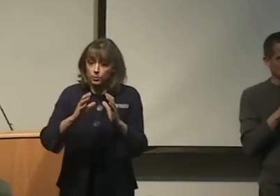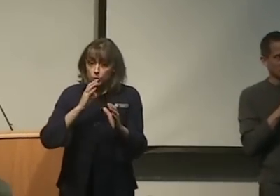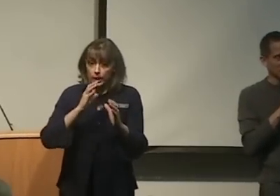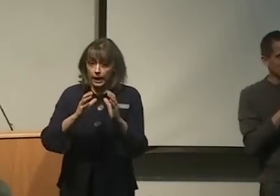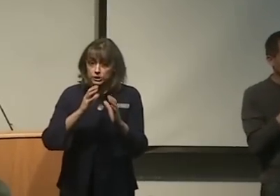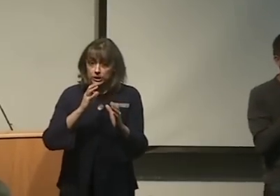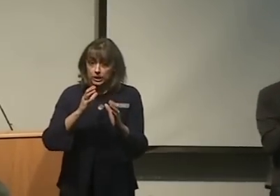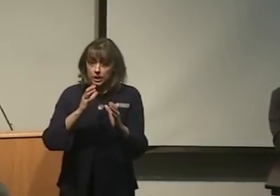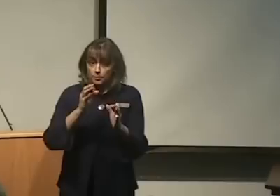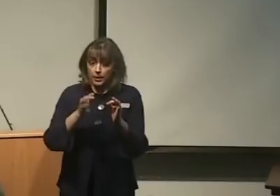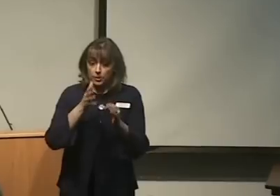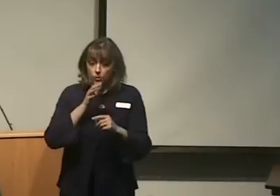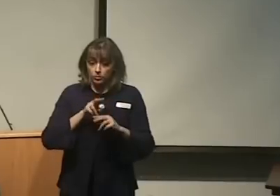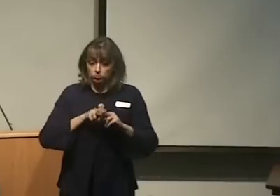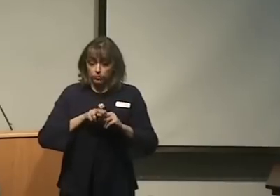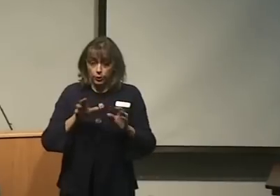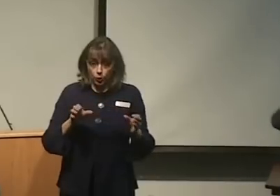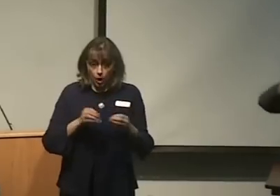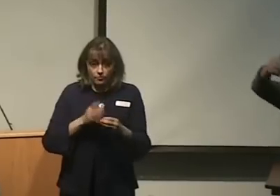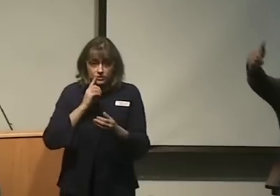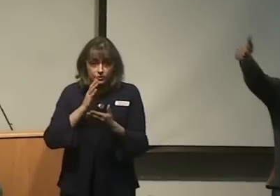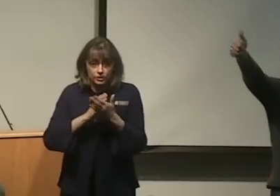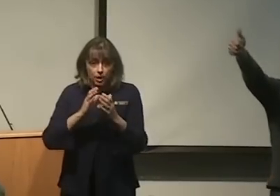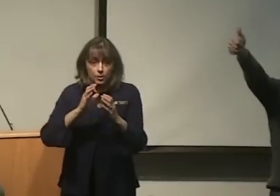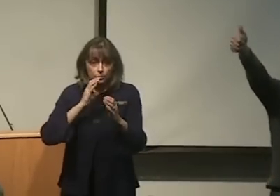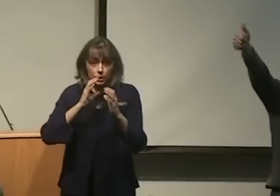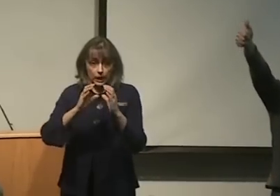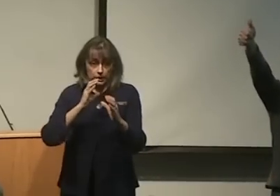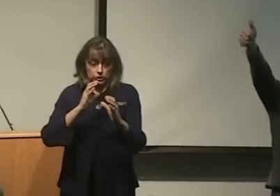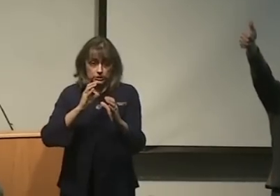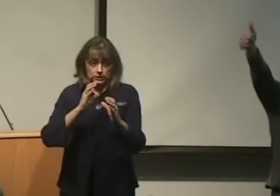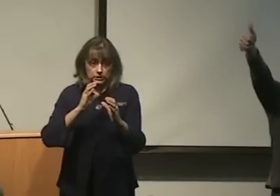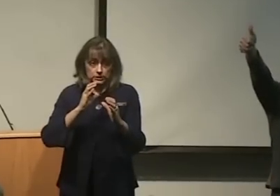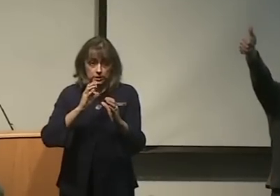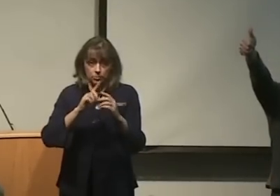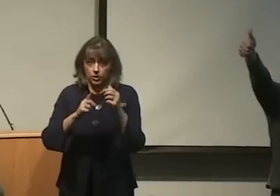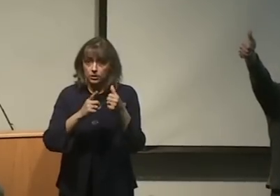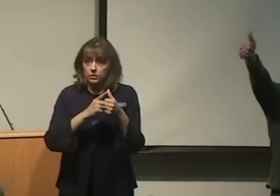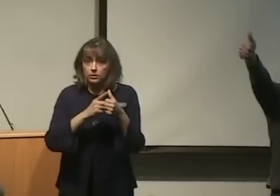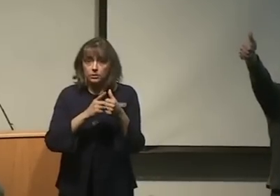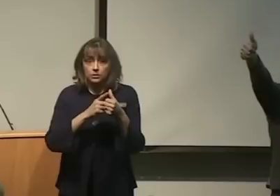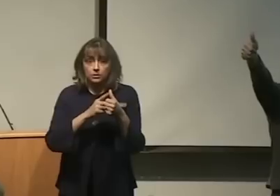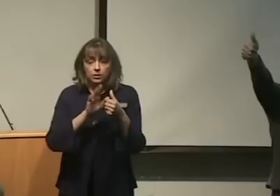But, A, where your office is, really?